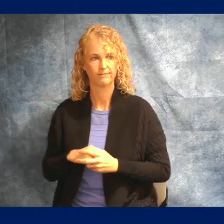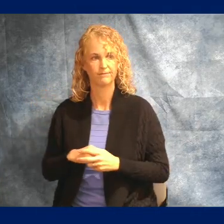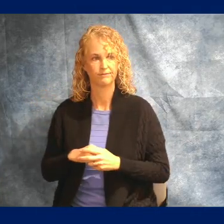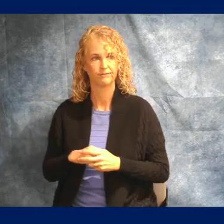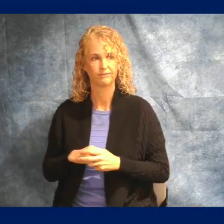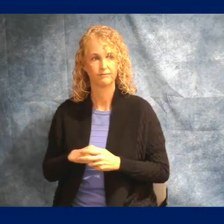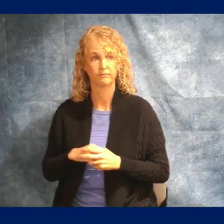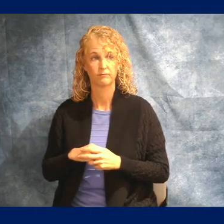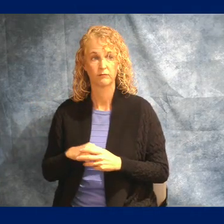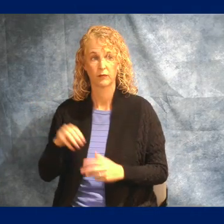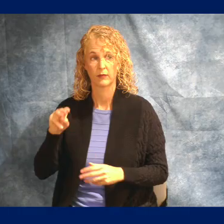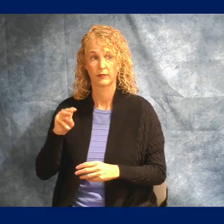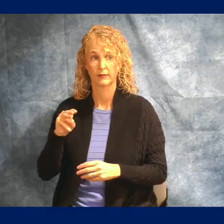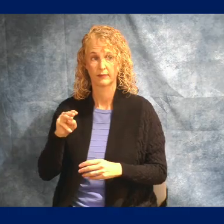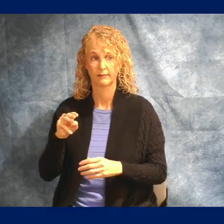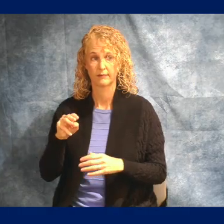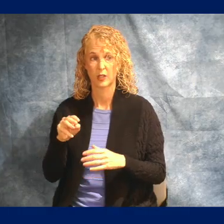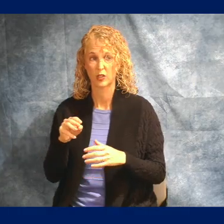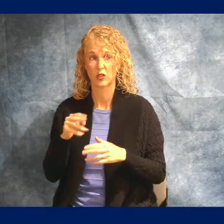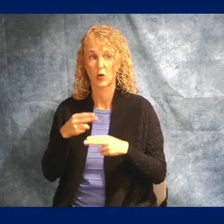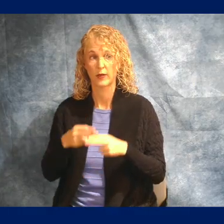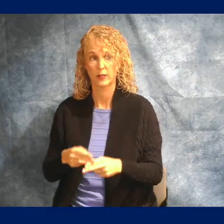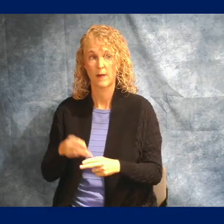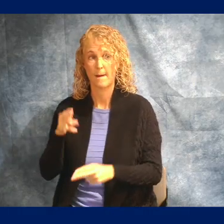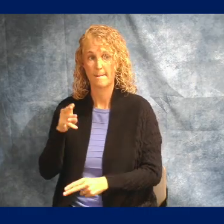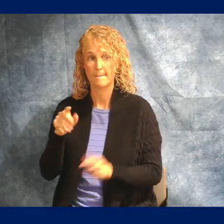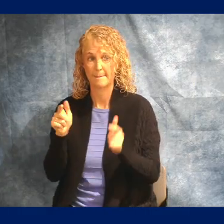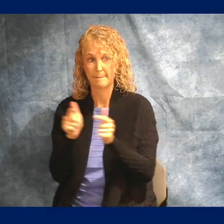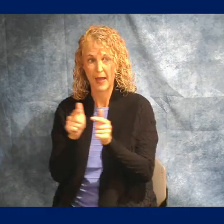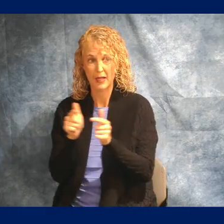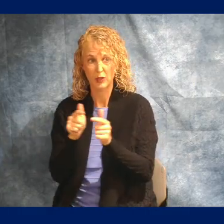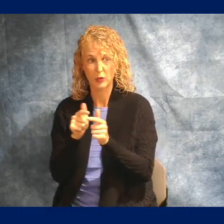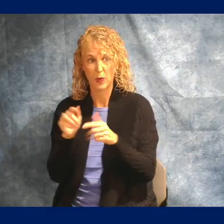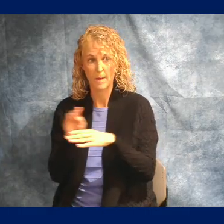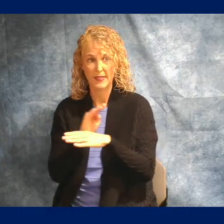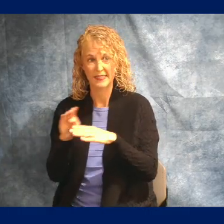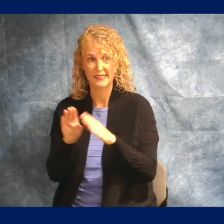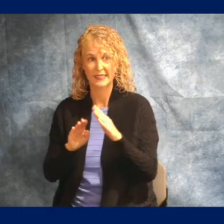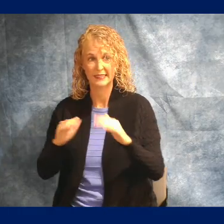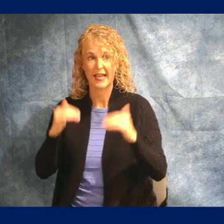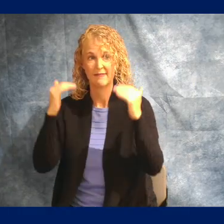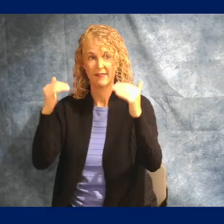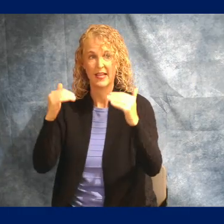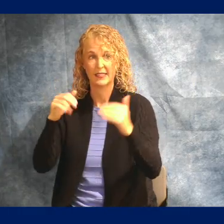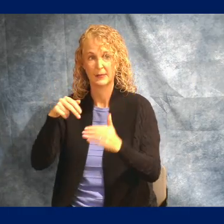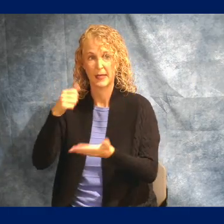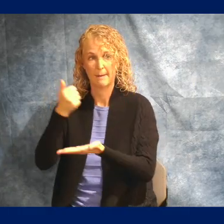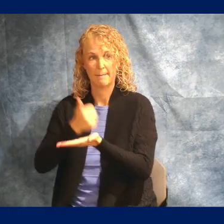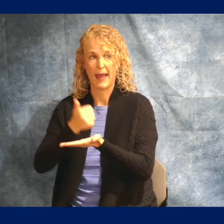so the Microenterprise Advancement Program used CDBG funds to support small businesses for four